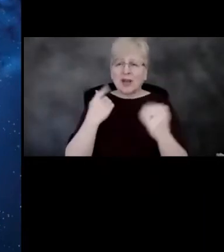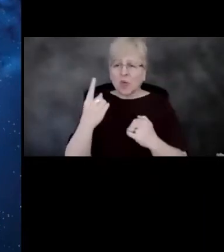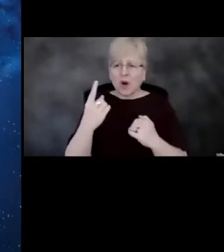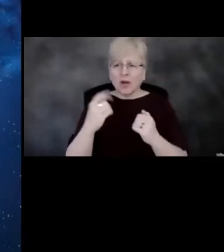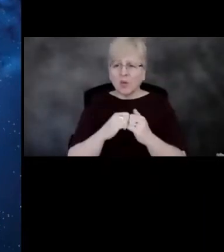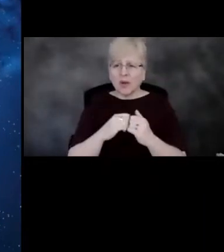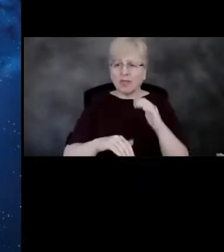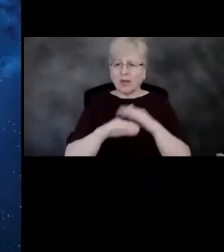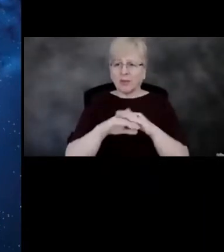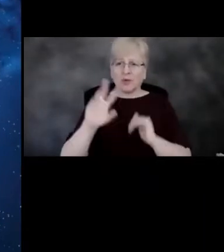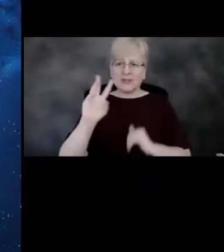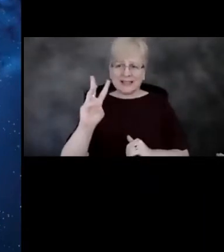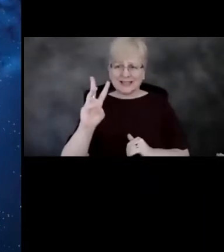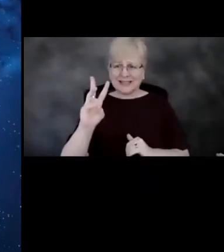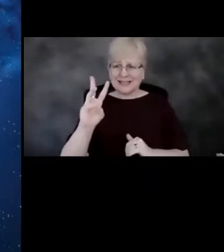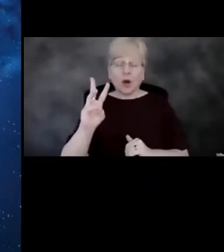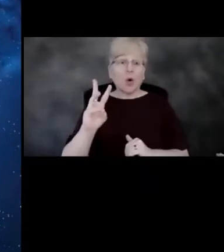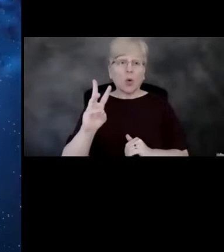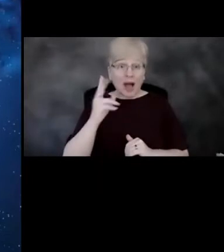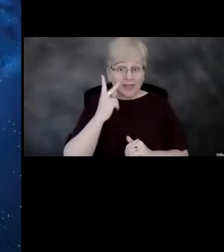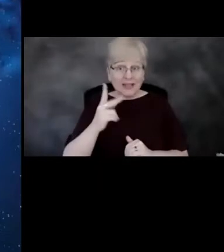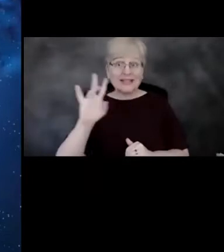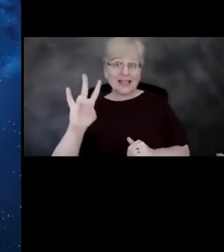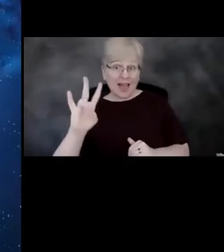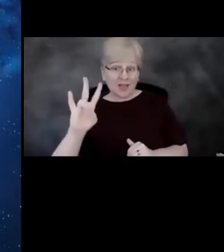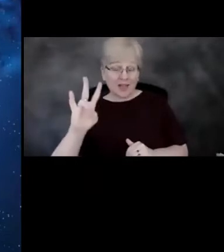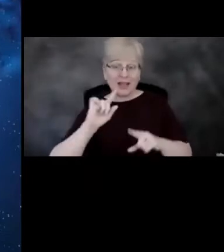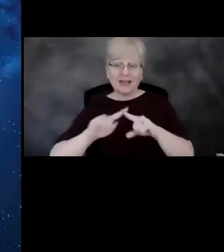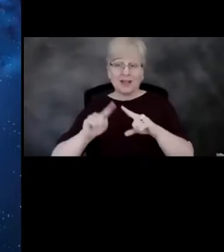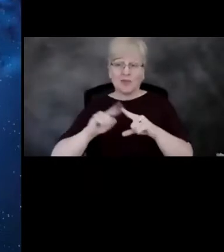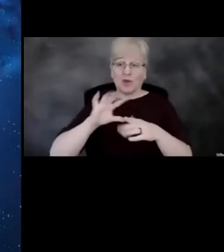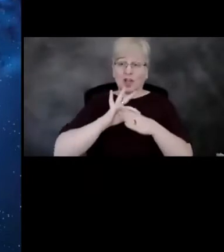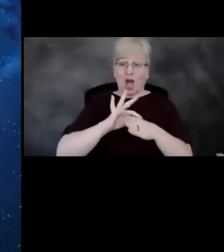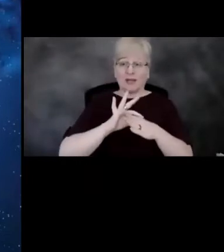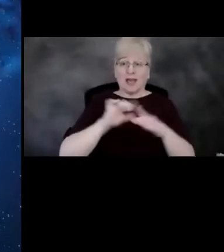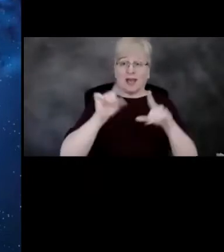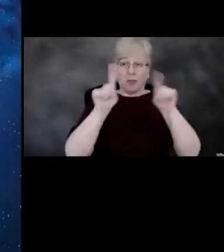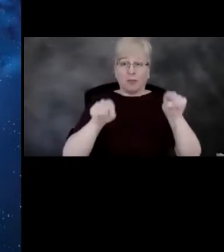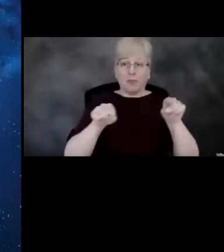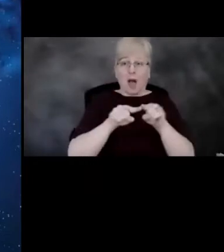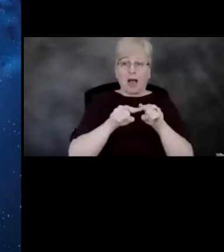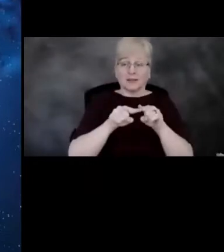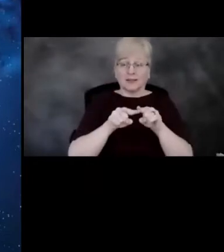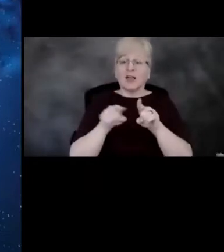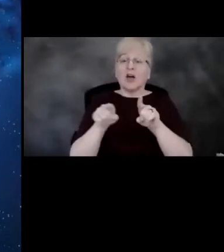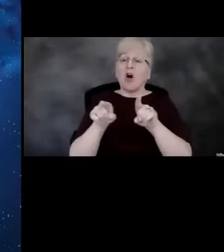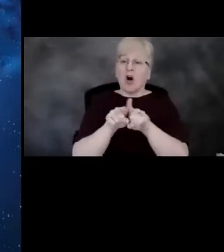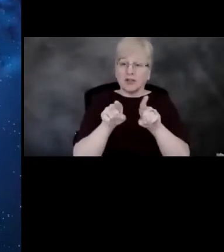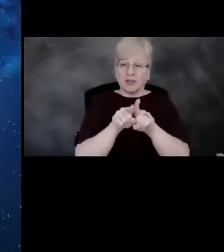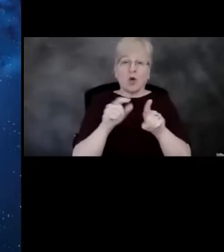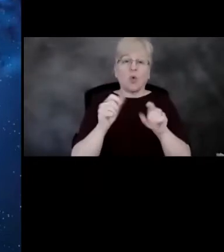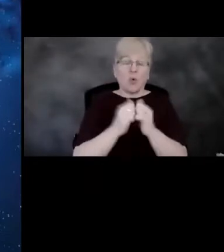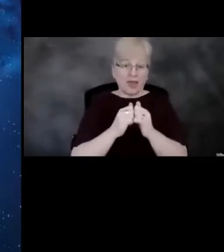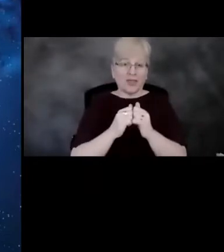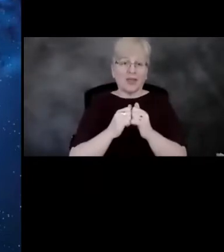with six and 16:41:23 another with seven. Both of which also have the slideshow functions. 16:41:30 So you choose the one that you want